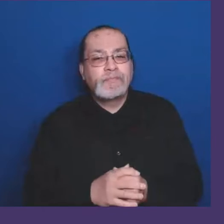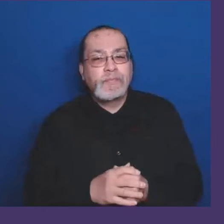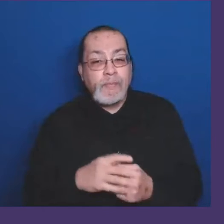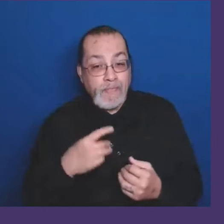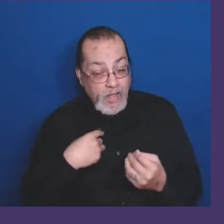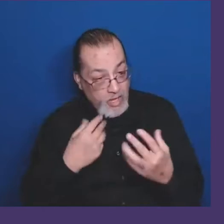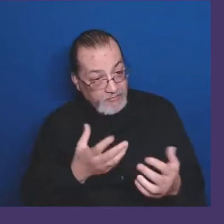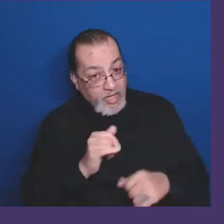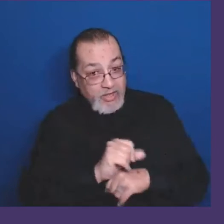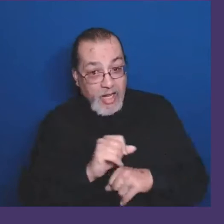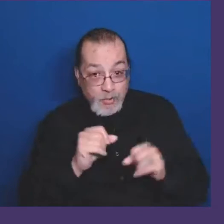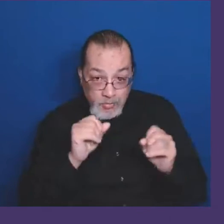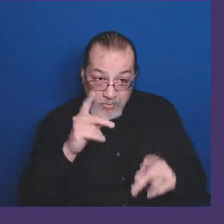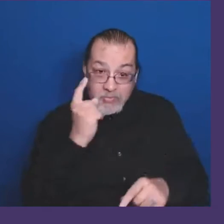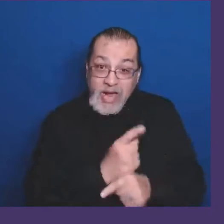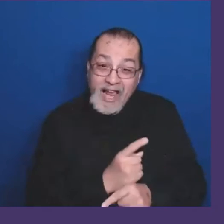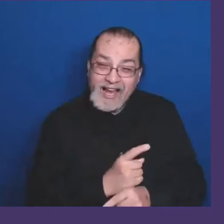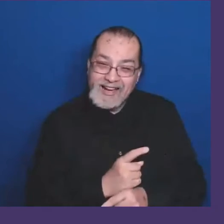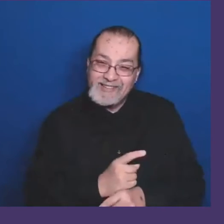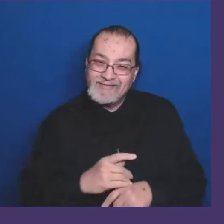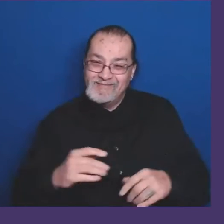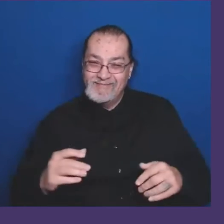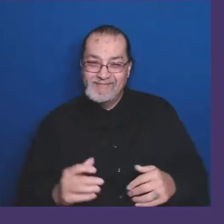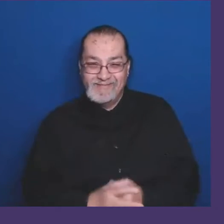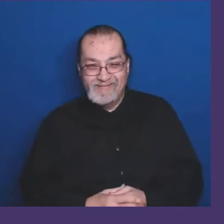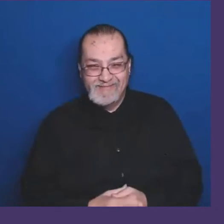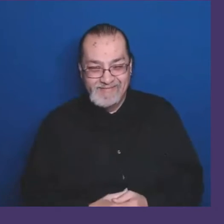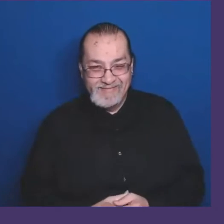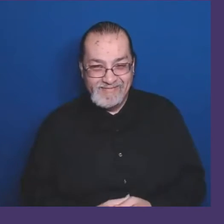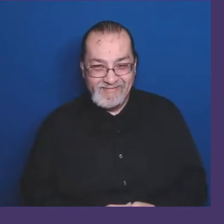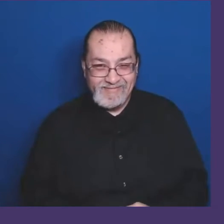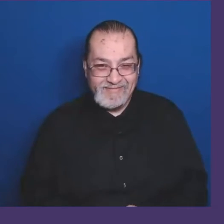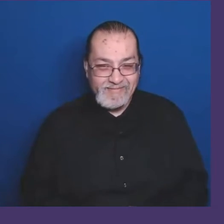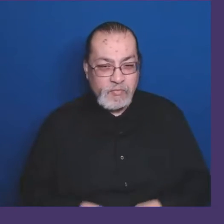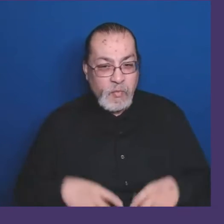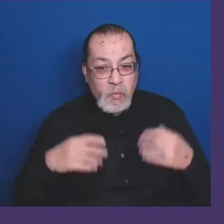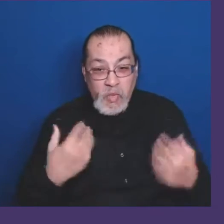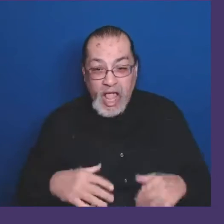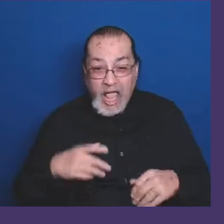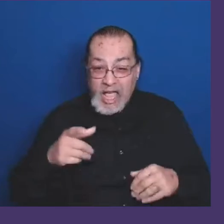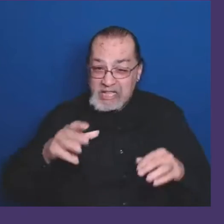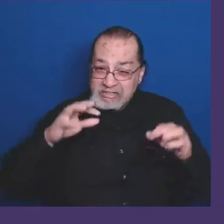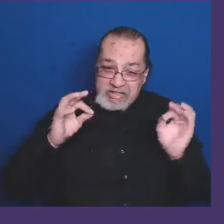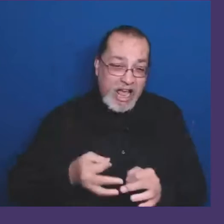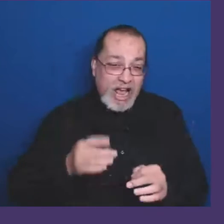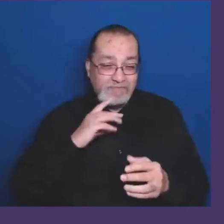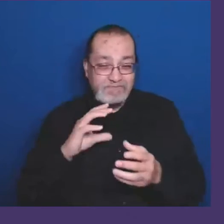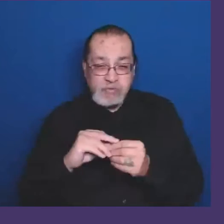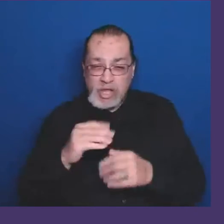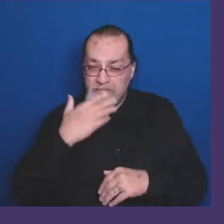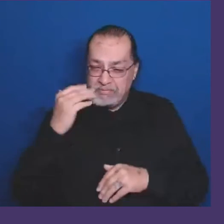Jenny Lay-Flurrie: He definitely says it better than I ever could. Incredible to see how much progress has been made around the world,